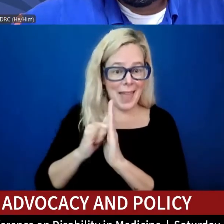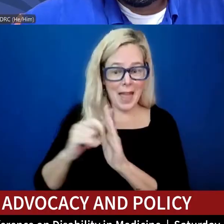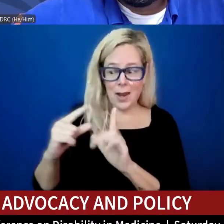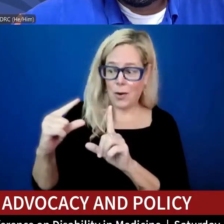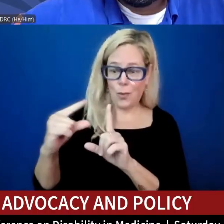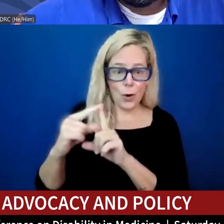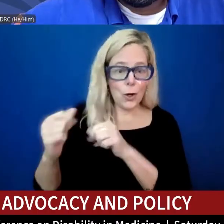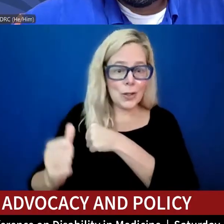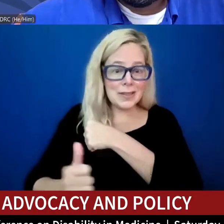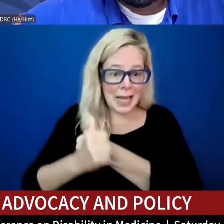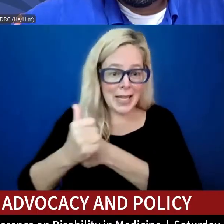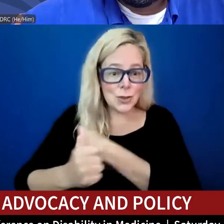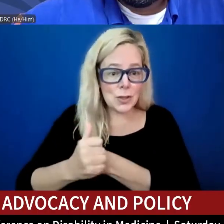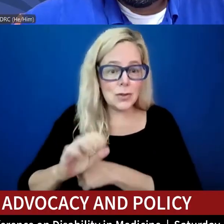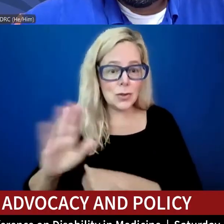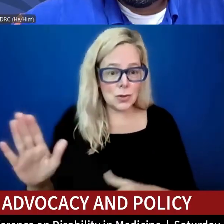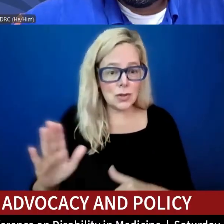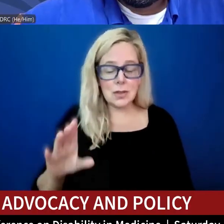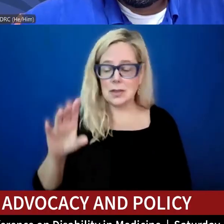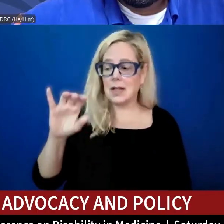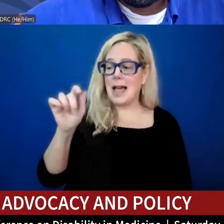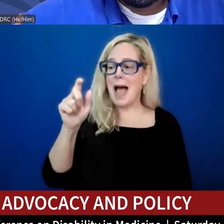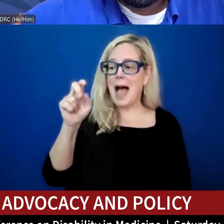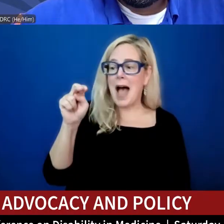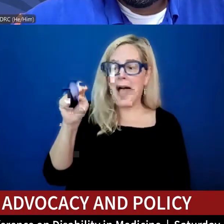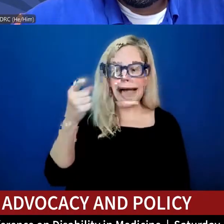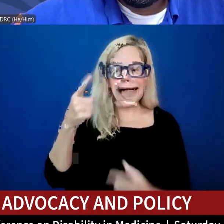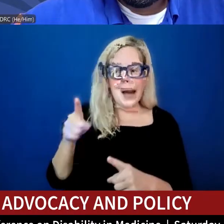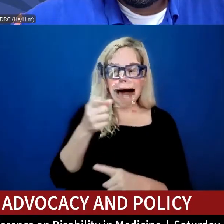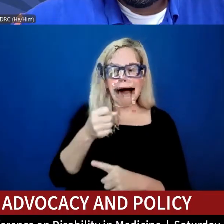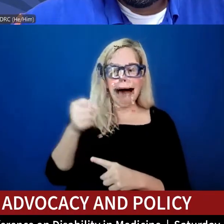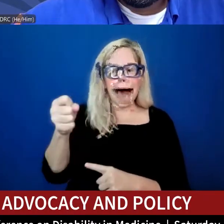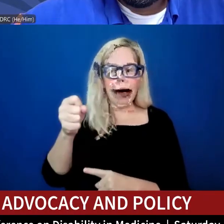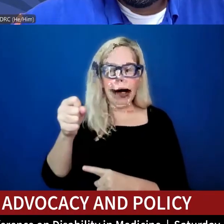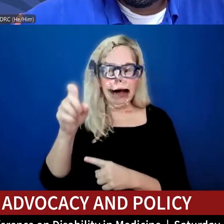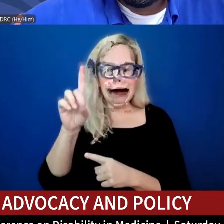quite regularly puts disabled students in situations where they are in physical danger.